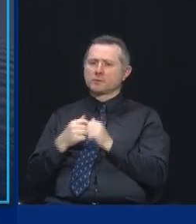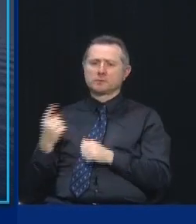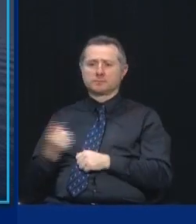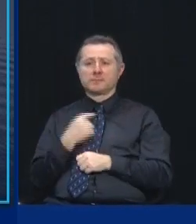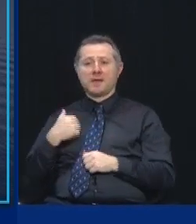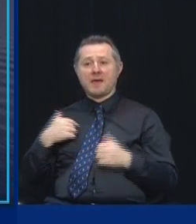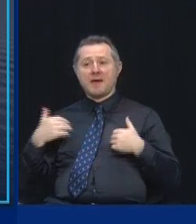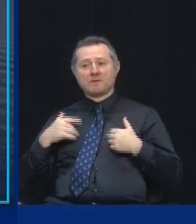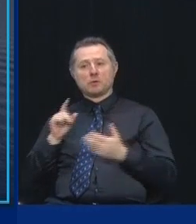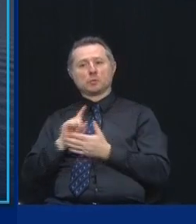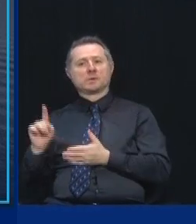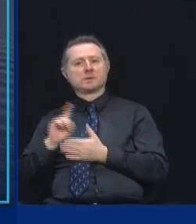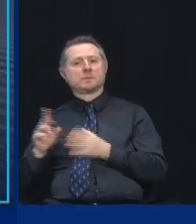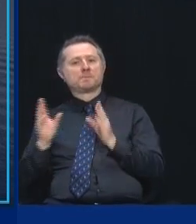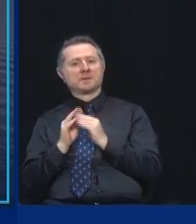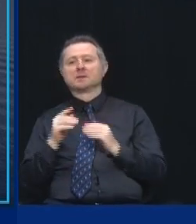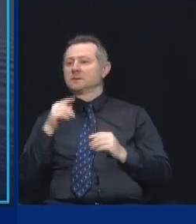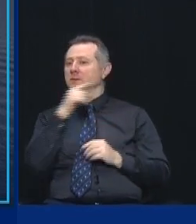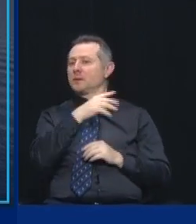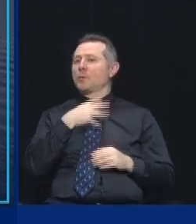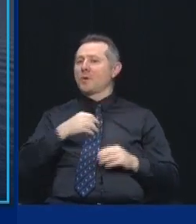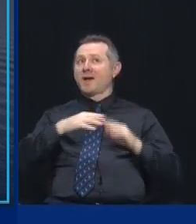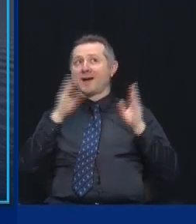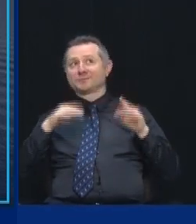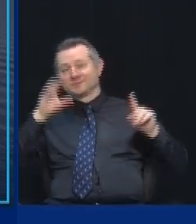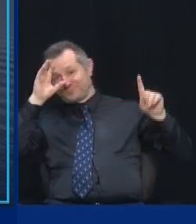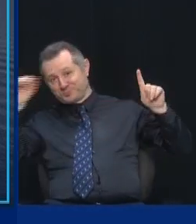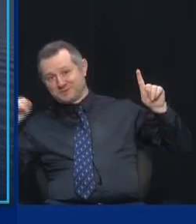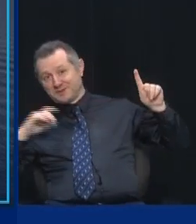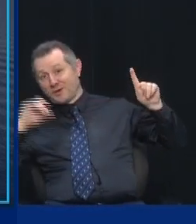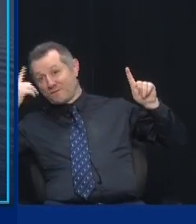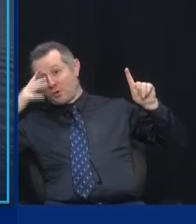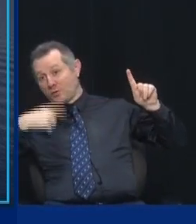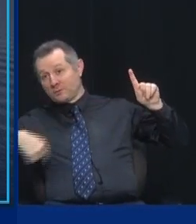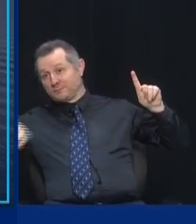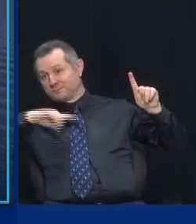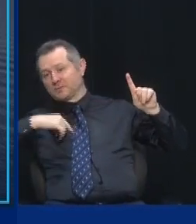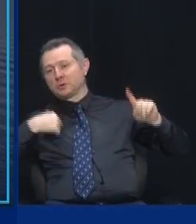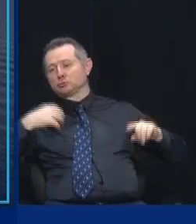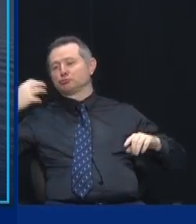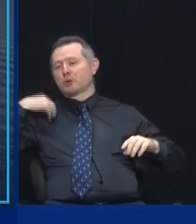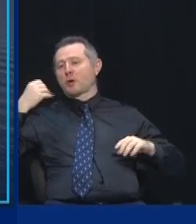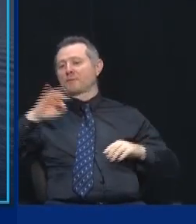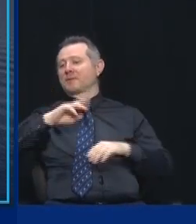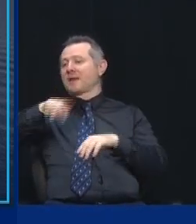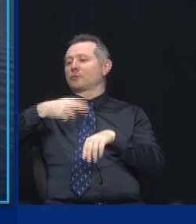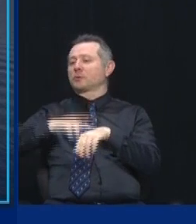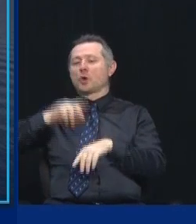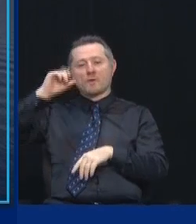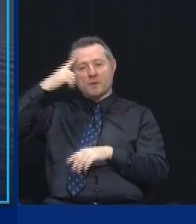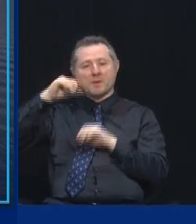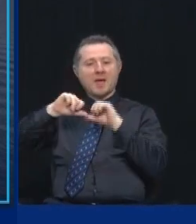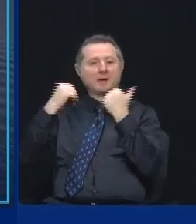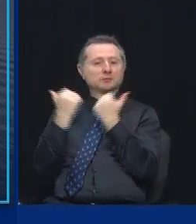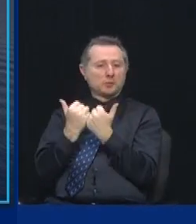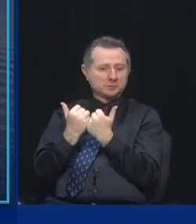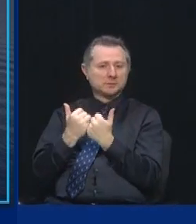PROFESSIONALISM. THE GOVERNORS TEND TO WORK TOGETHER. WE HAVE A WEEKLY MEETING WITH THE WHITE HOUSE WHERE WE ALL